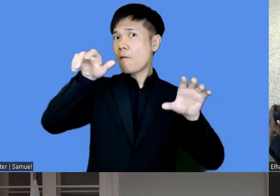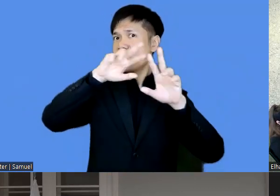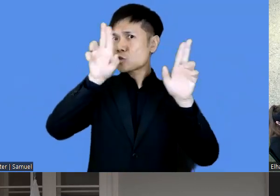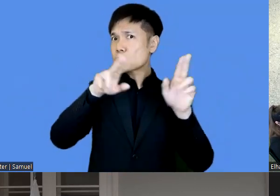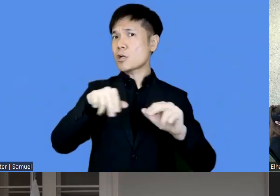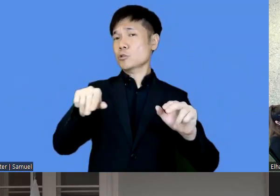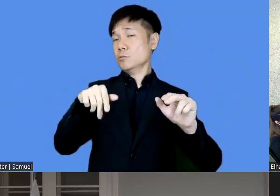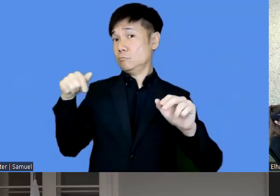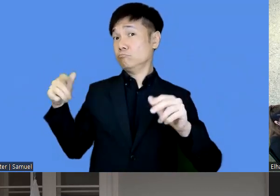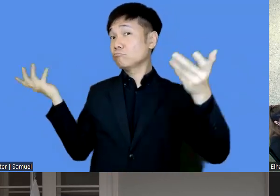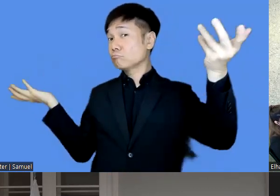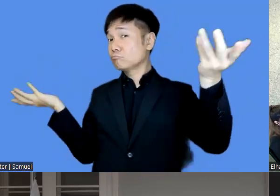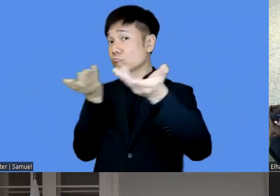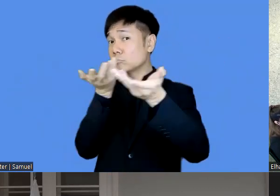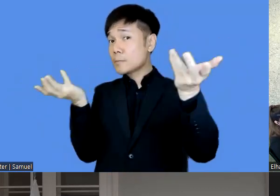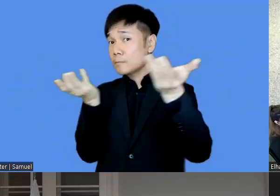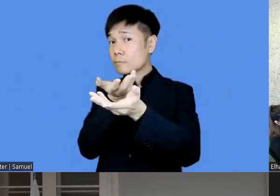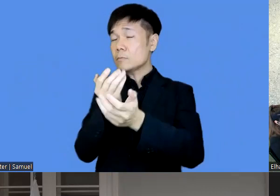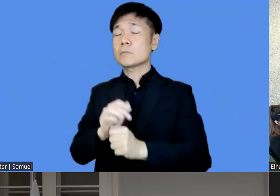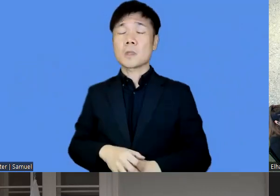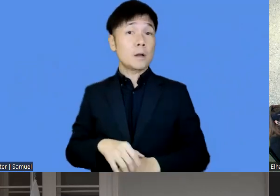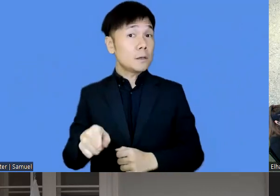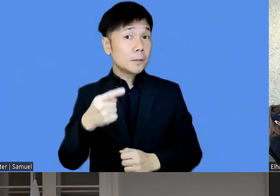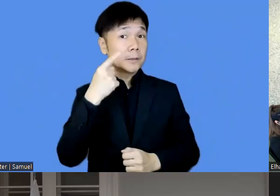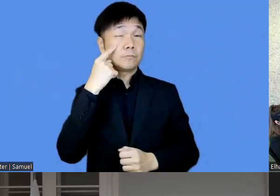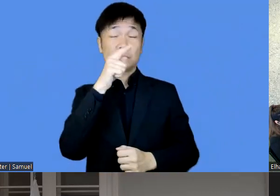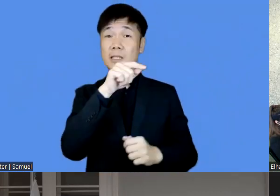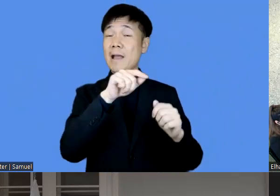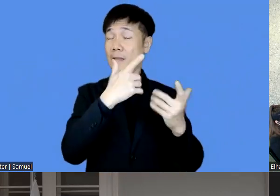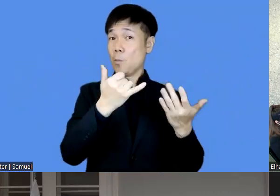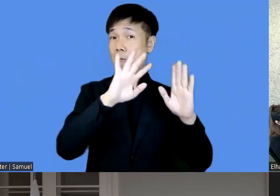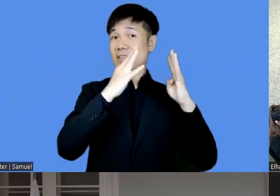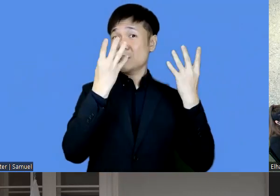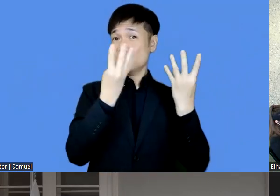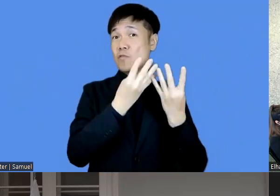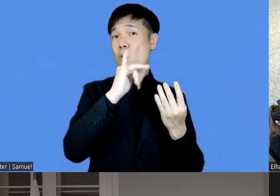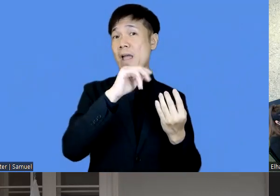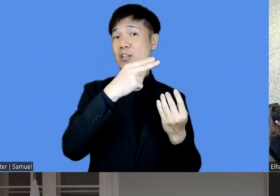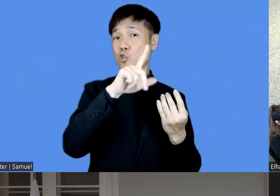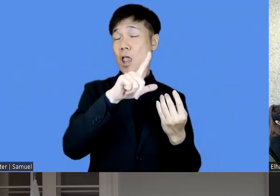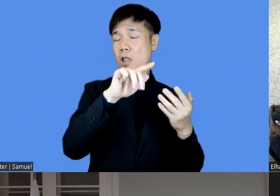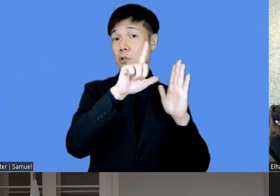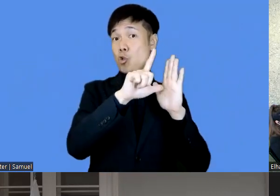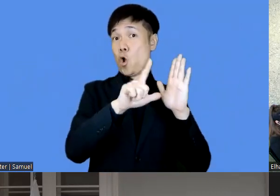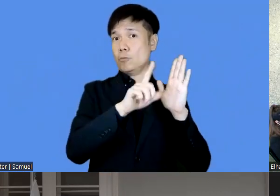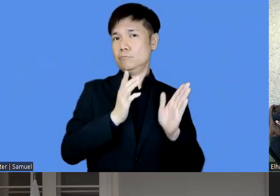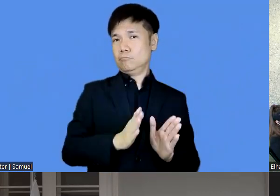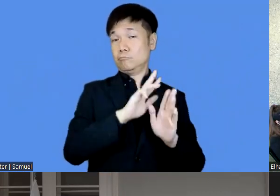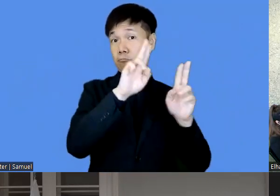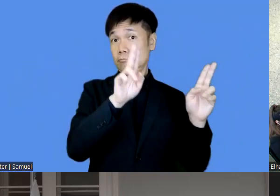On a national level, there are national IHL committees or similar bodies that are forums